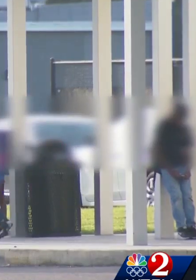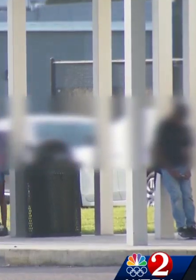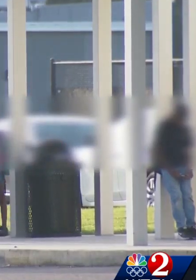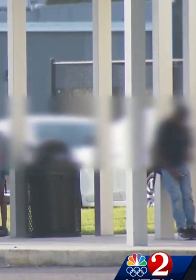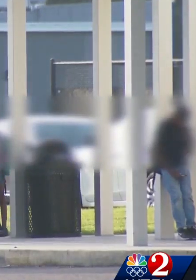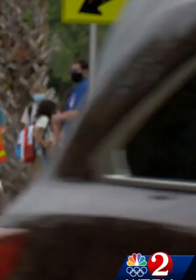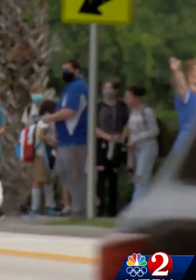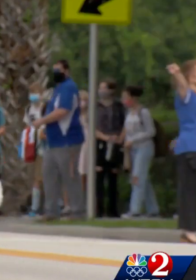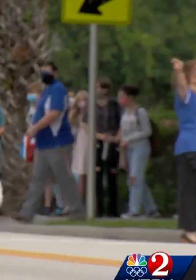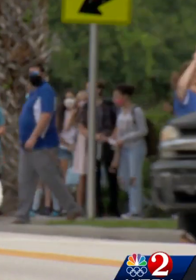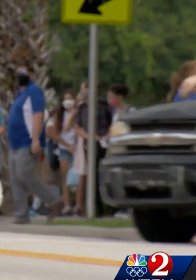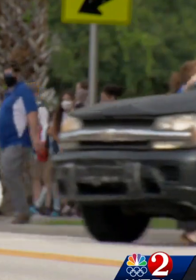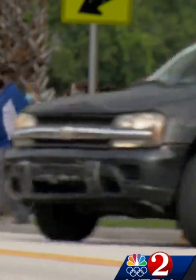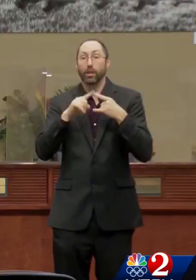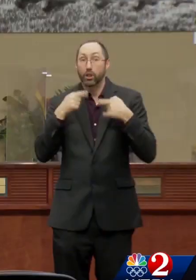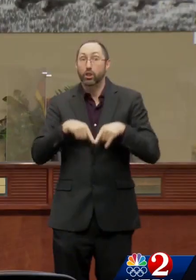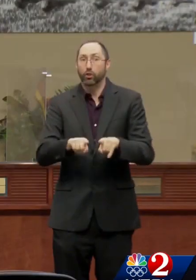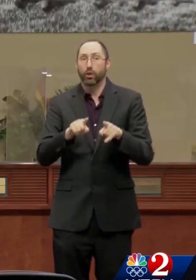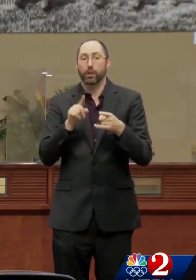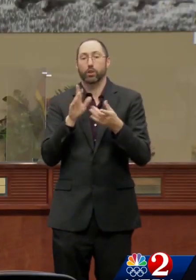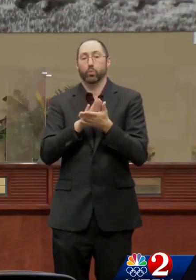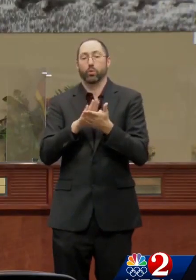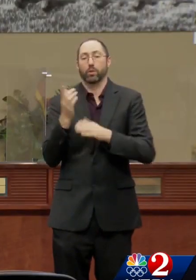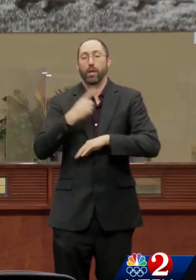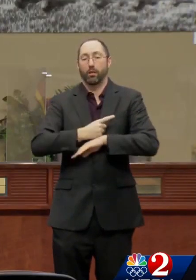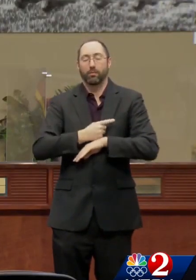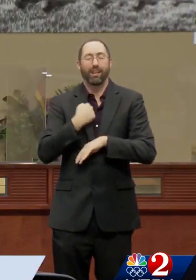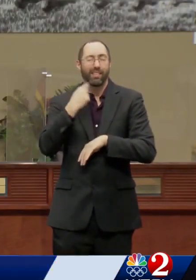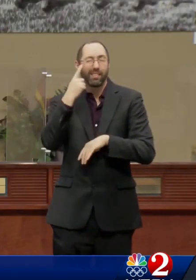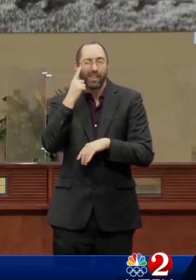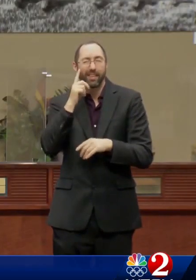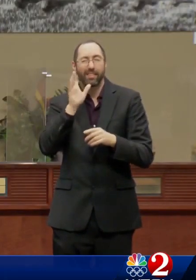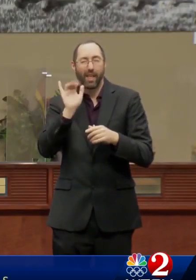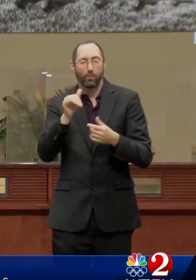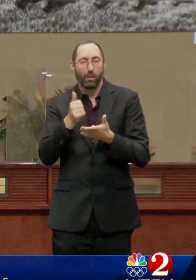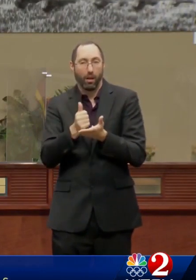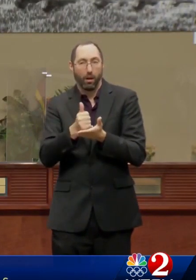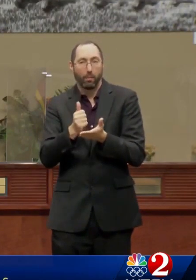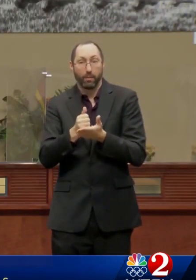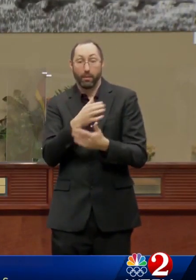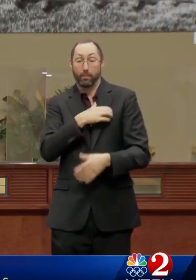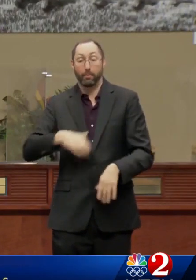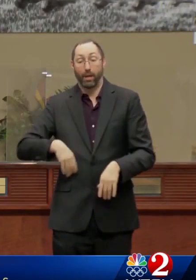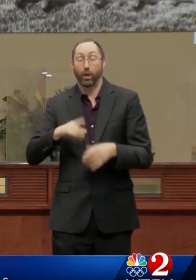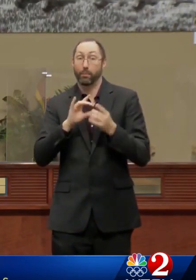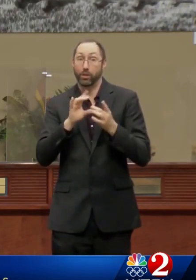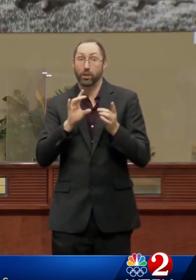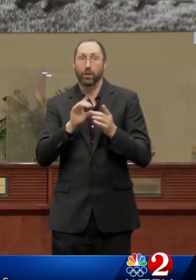SO WILL ORANGE COUYNT TEACHERS, AFTER SUPERINTENDENT BARBARA JENKINS INSTATED A MASK MANDATE